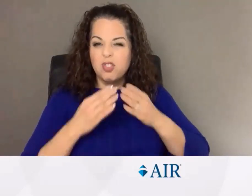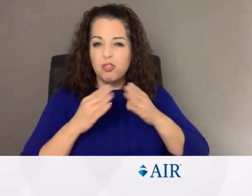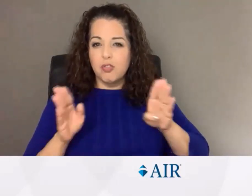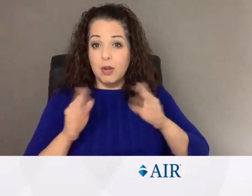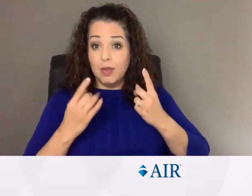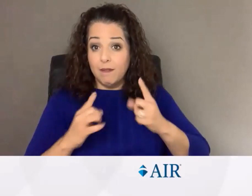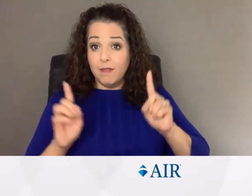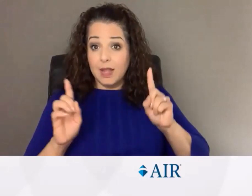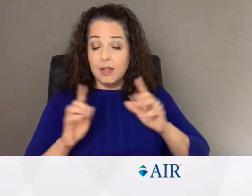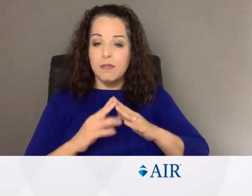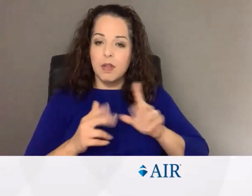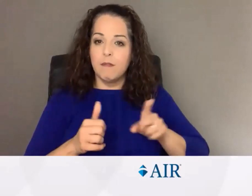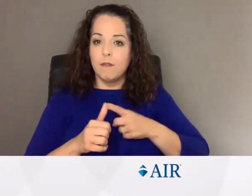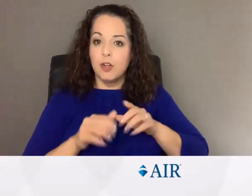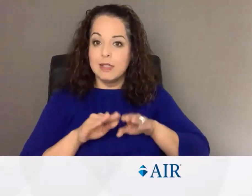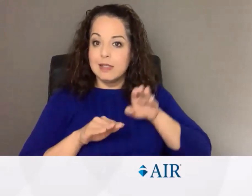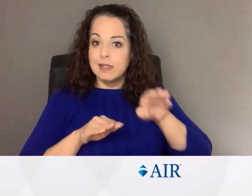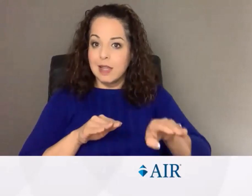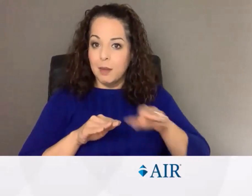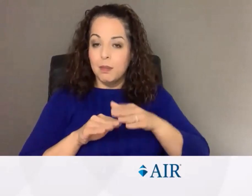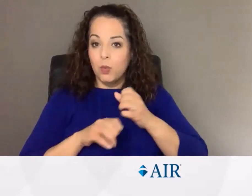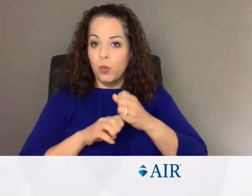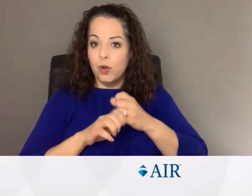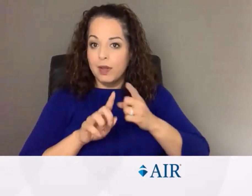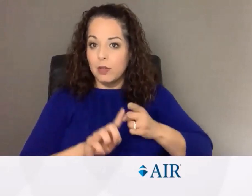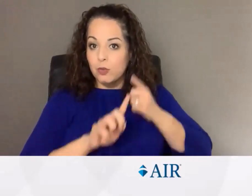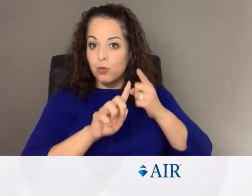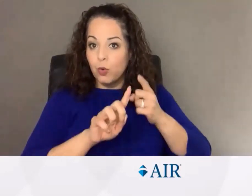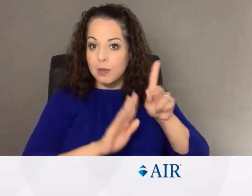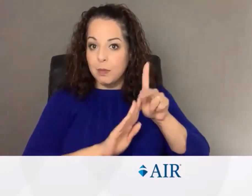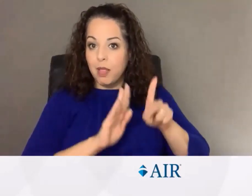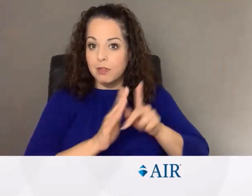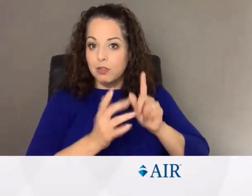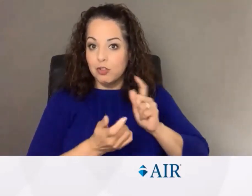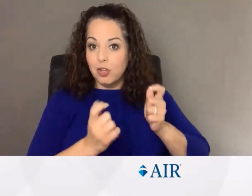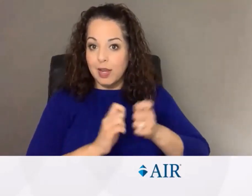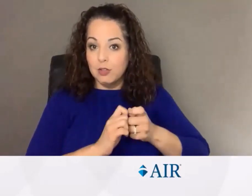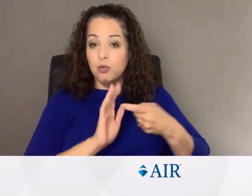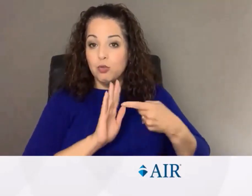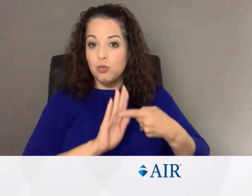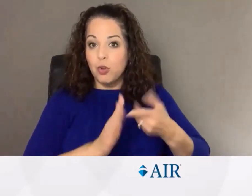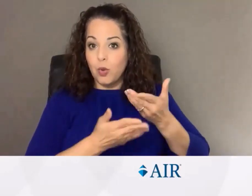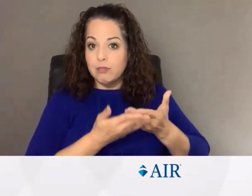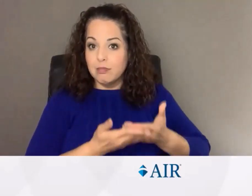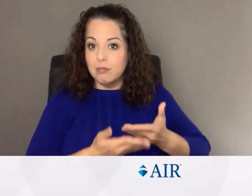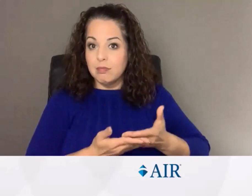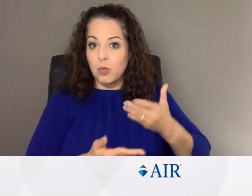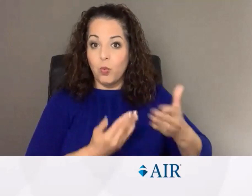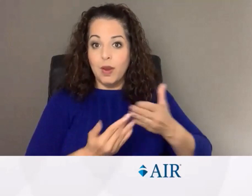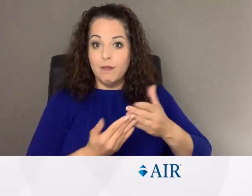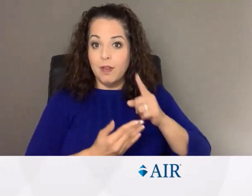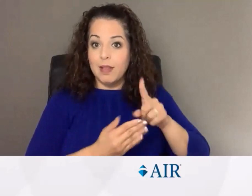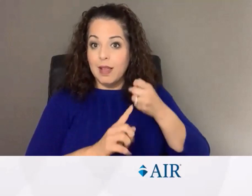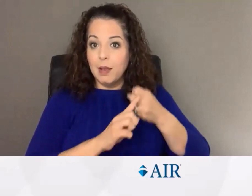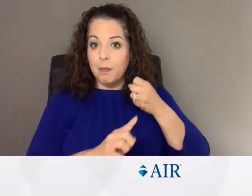that first step in working towards policy change. So showing whatever the impact is in health outcomes